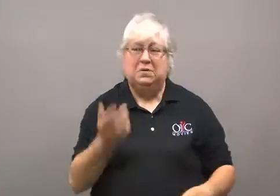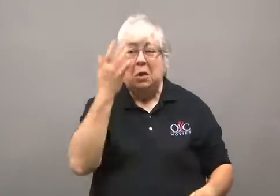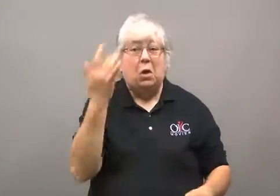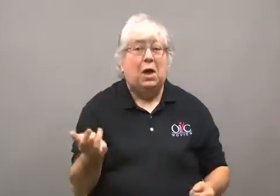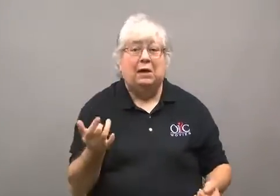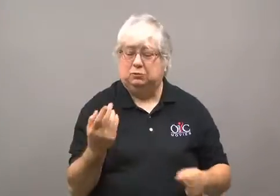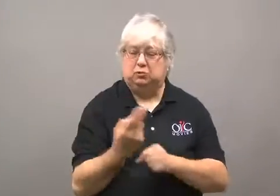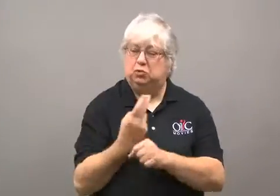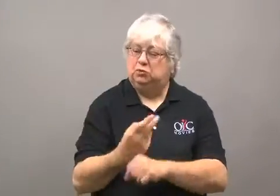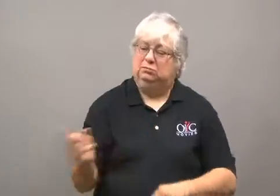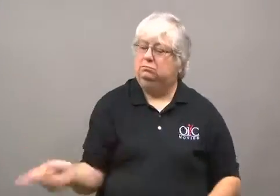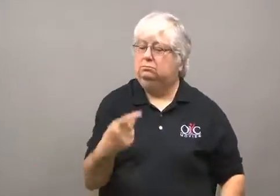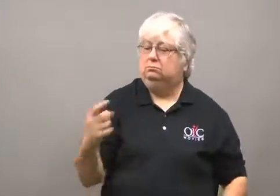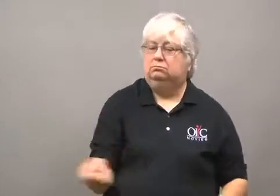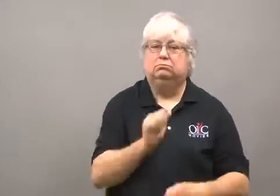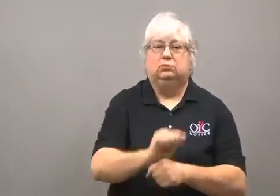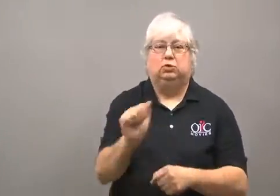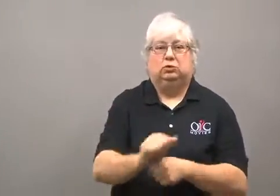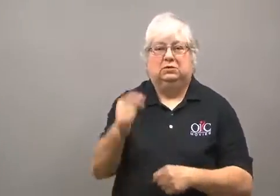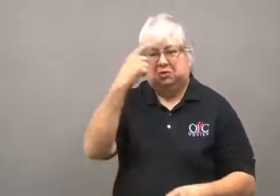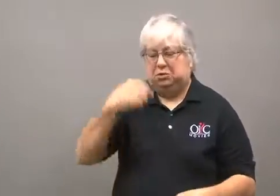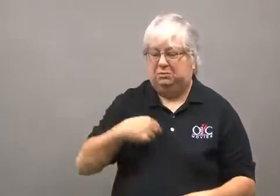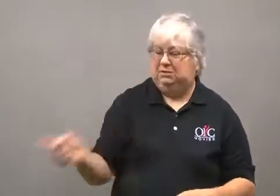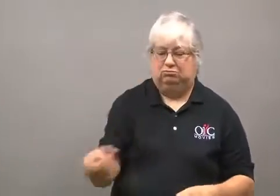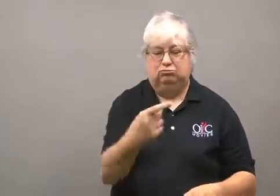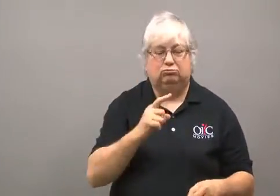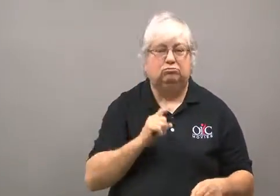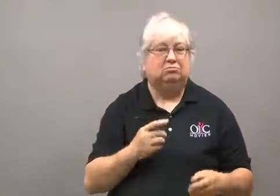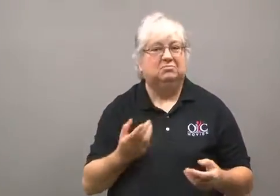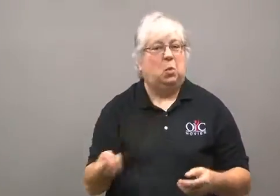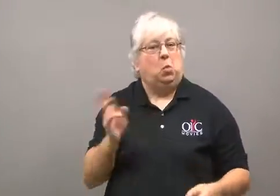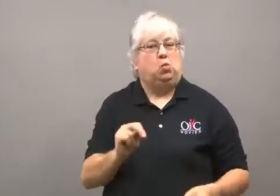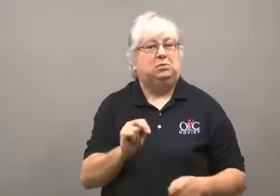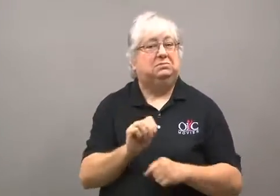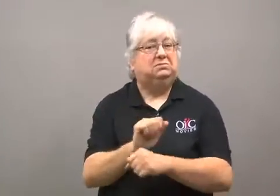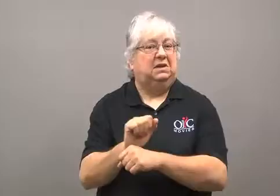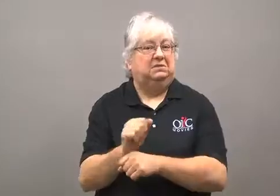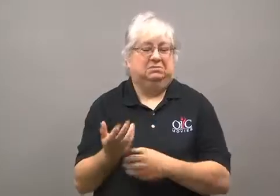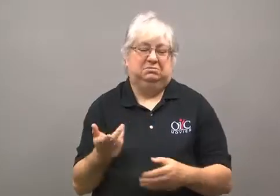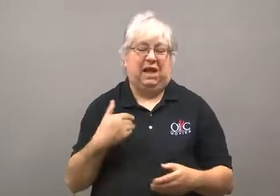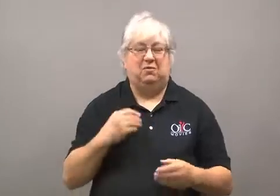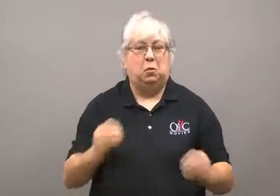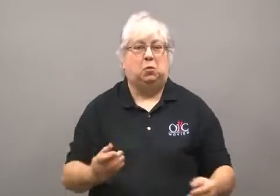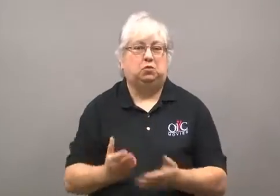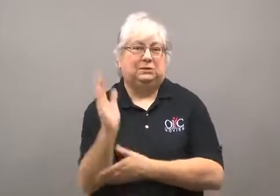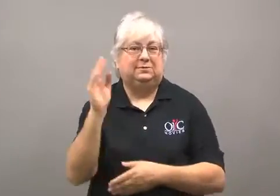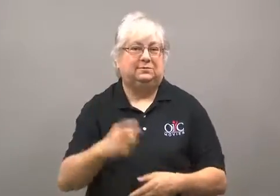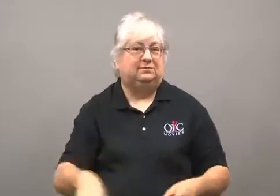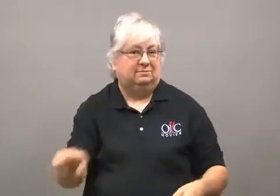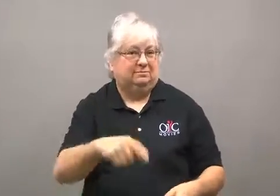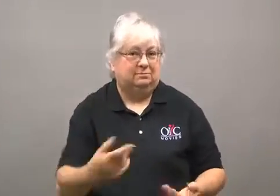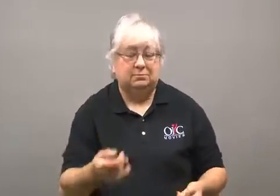People owned slaves to work for them, and the slaves had no rights.